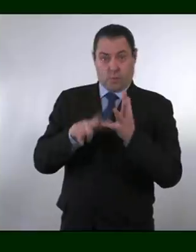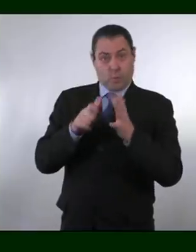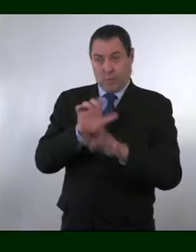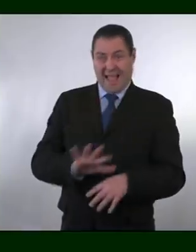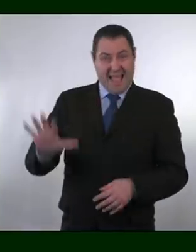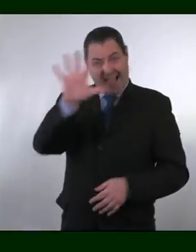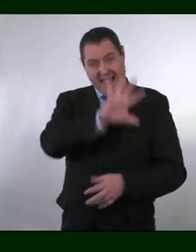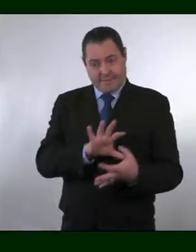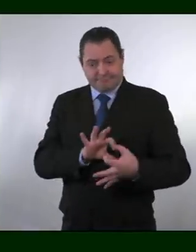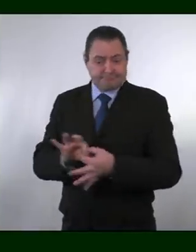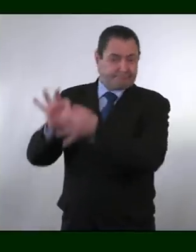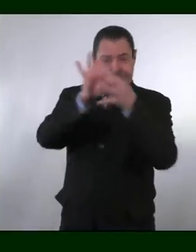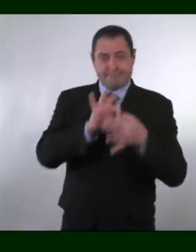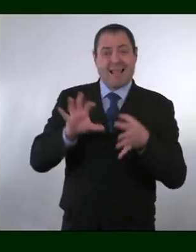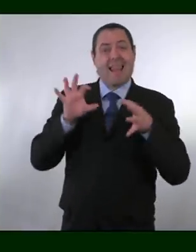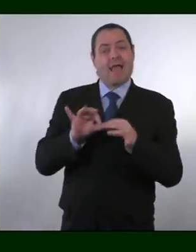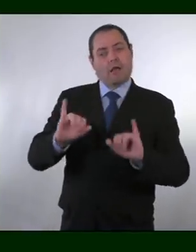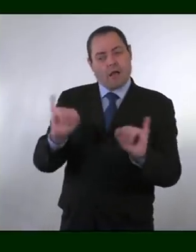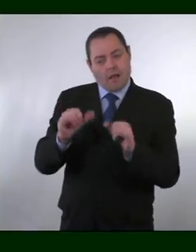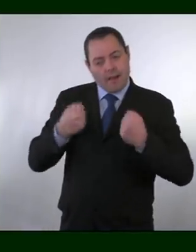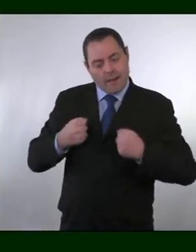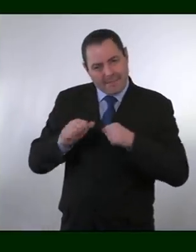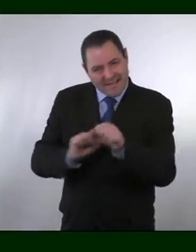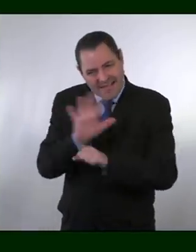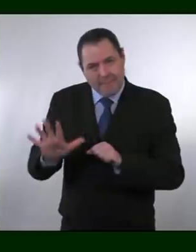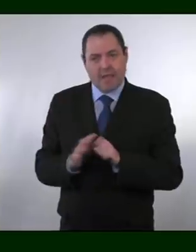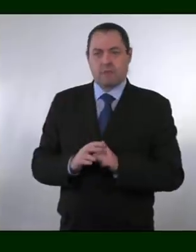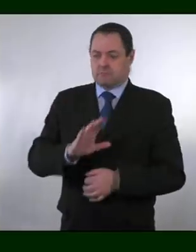during the pandemic: the way in which the armed services have worked to get testing